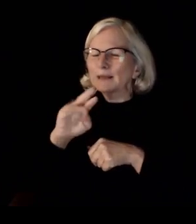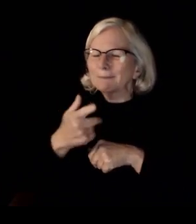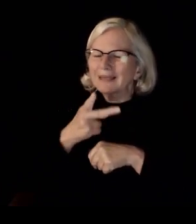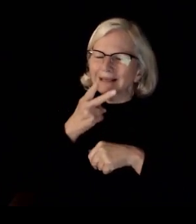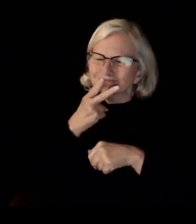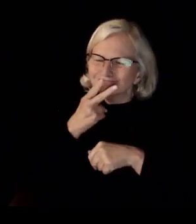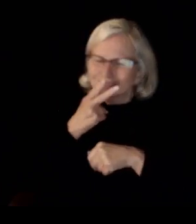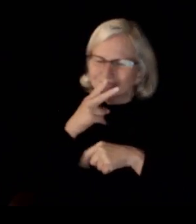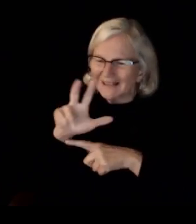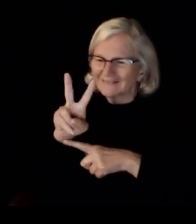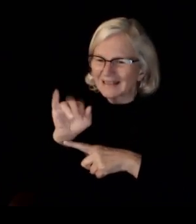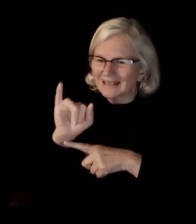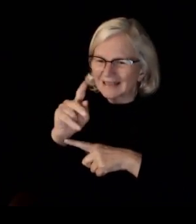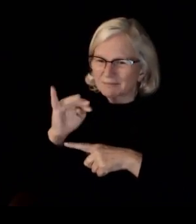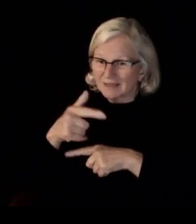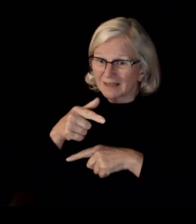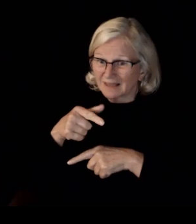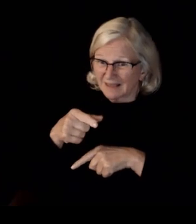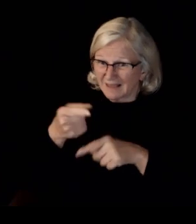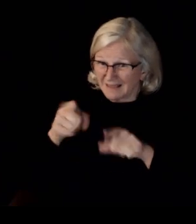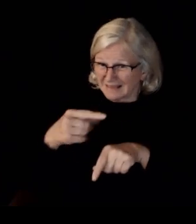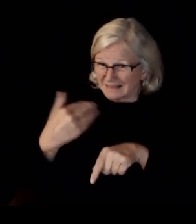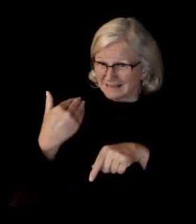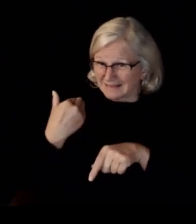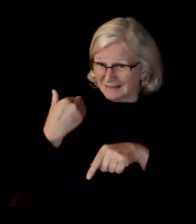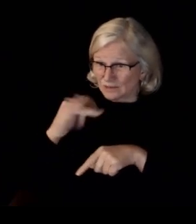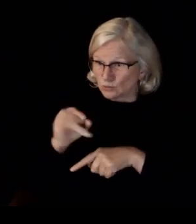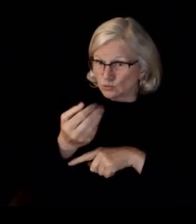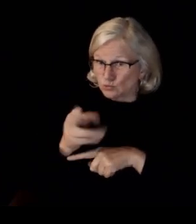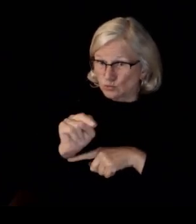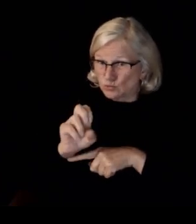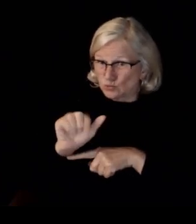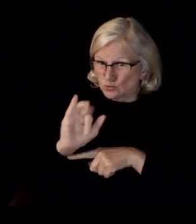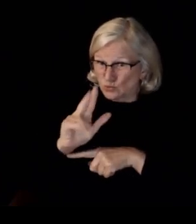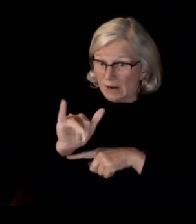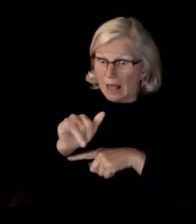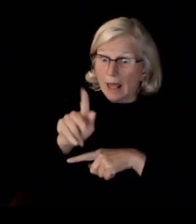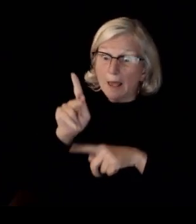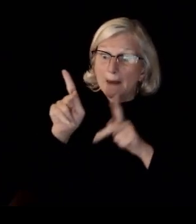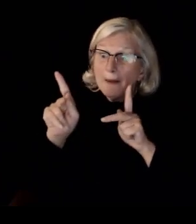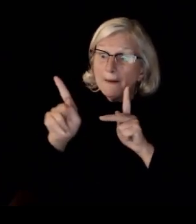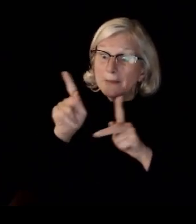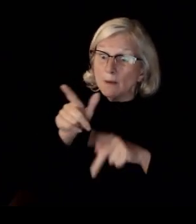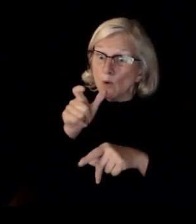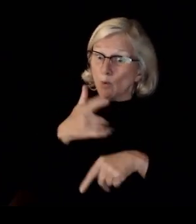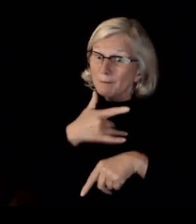a median age of 18 years. Diagnosis was made more difficult because the symptoms of the